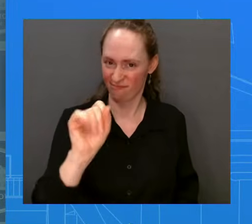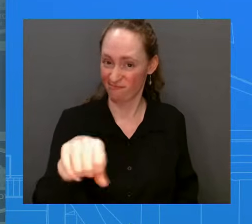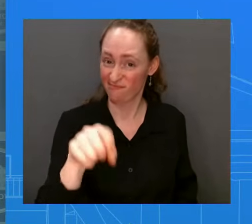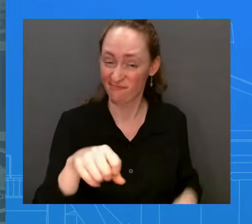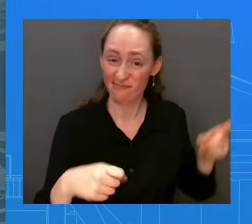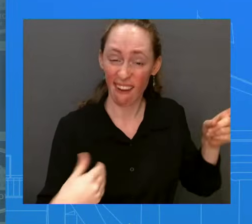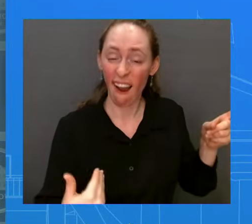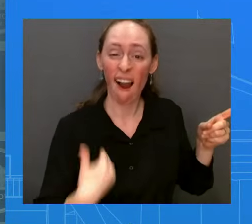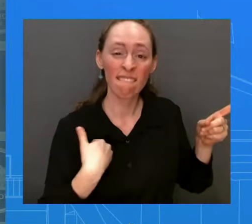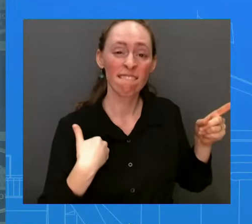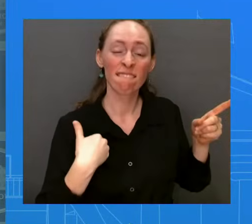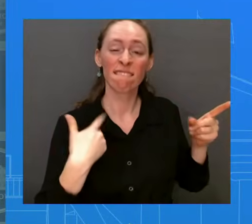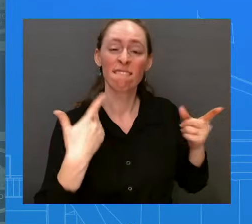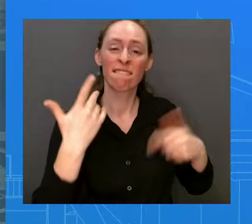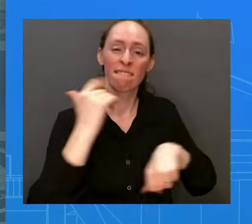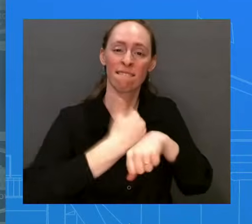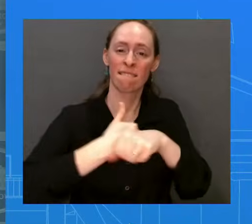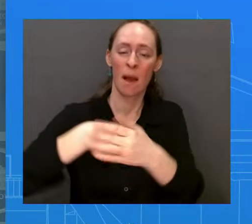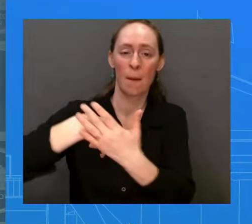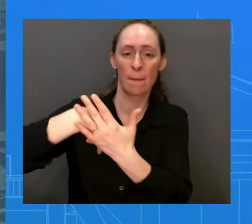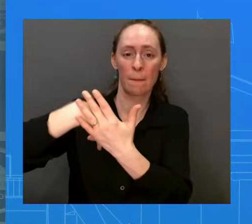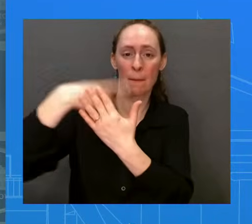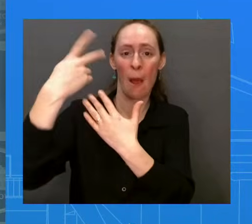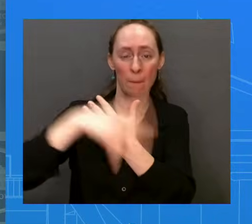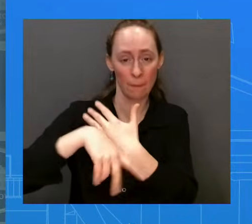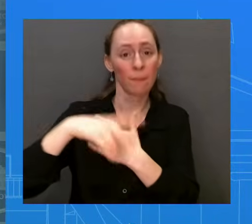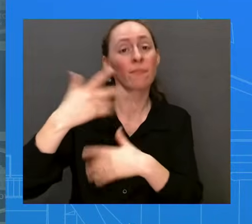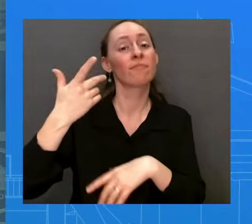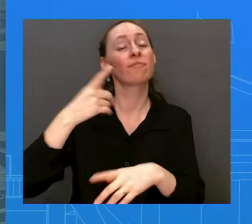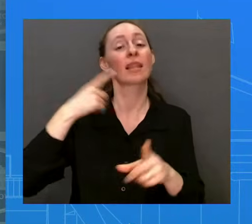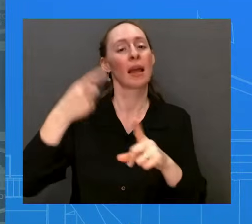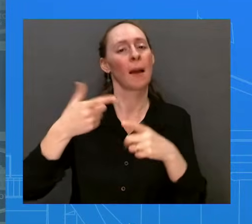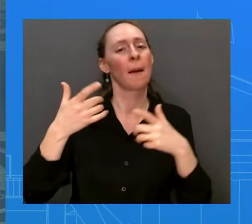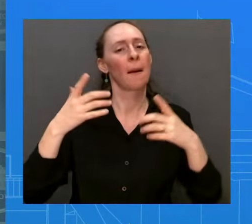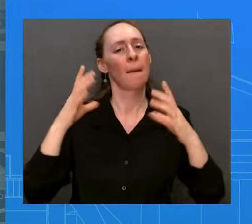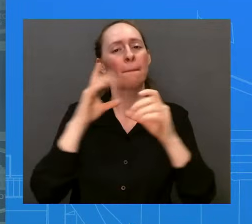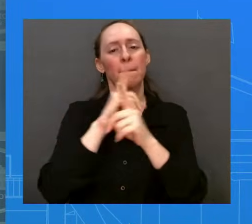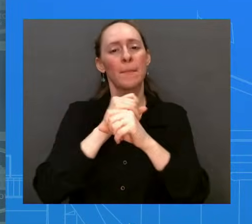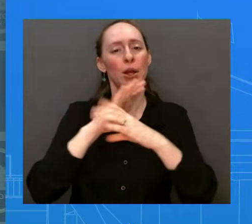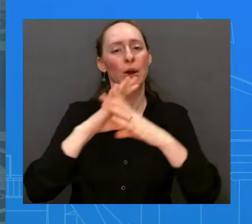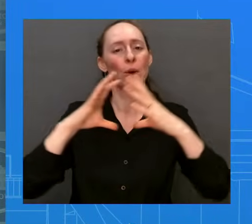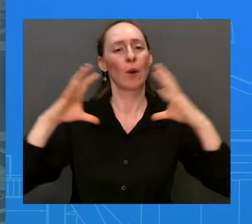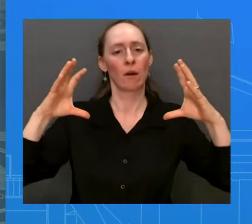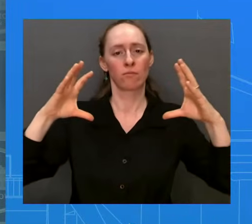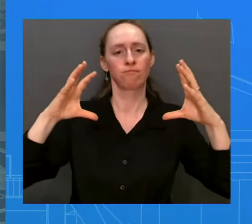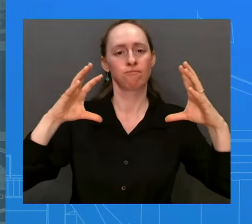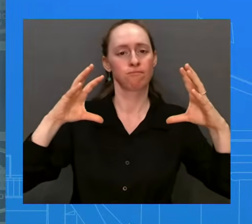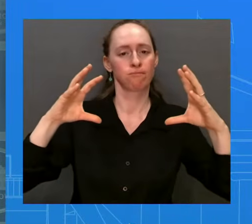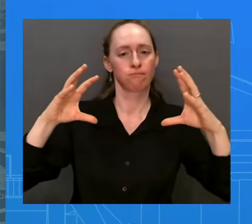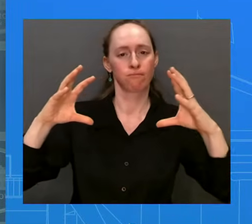It was operating during the previous administration, but they did not detect it. We detected it. We tracked it.